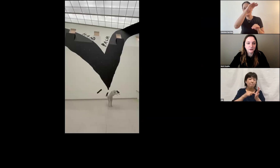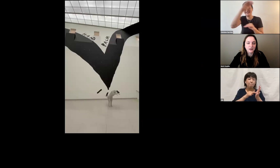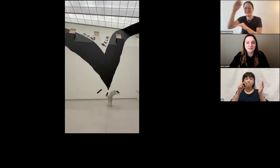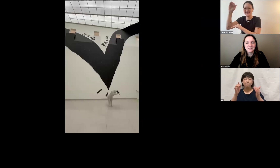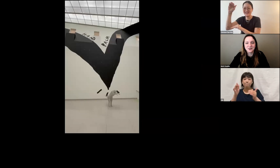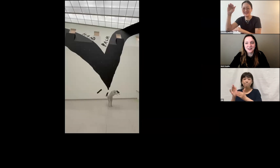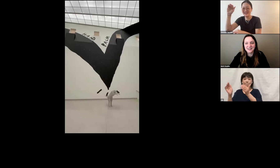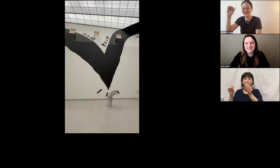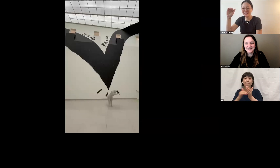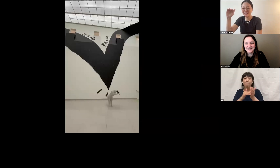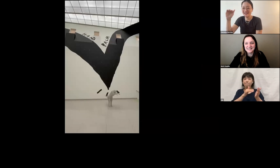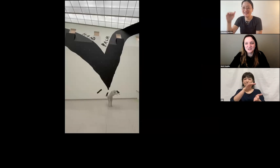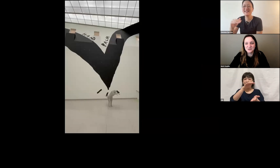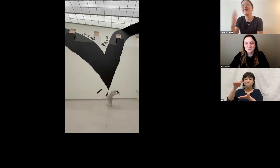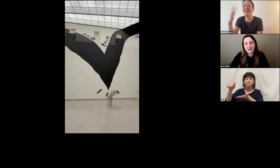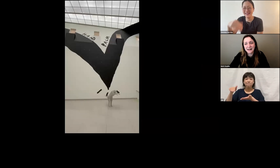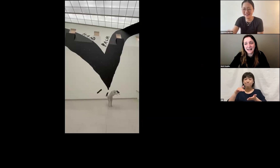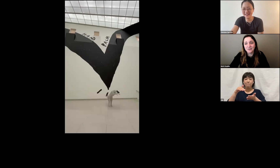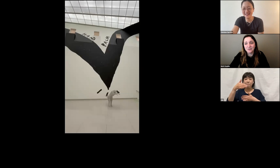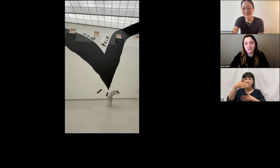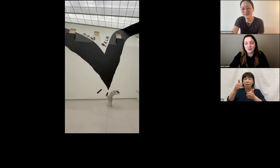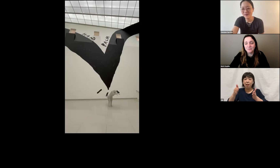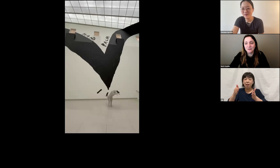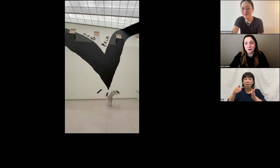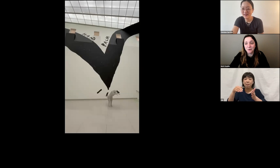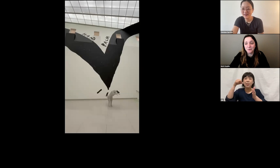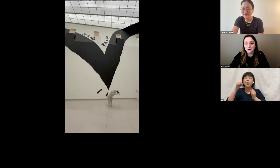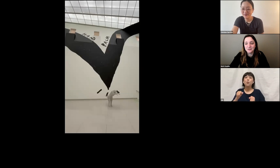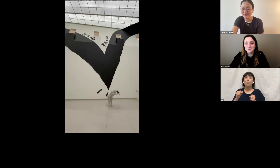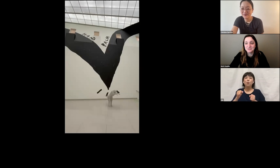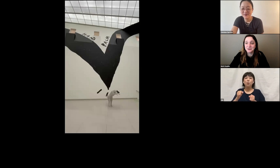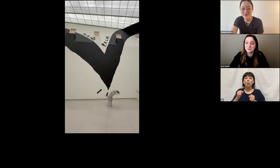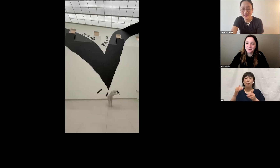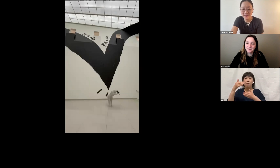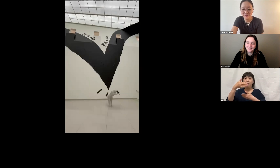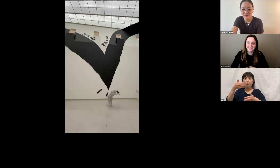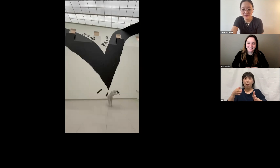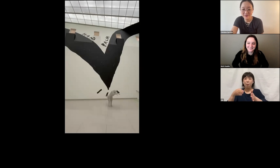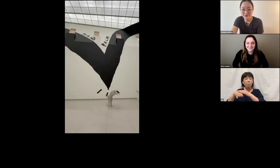and sorry I didn't use the right angle on my phone to film.